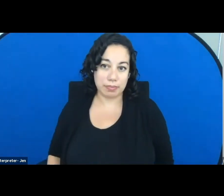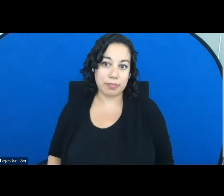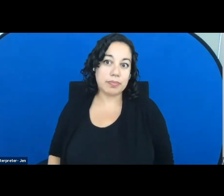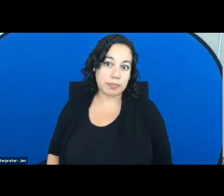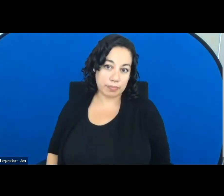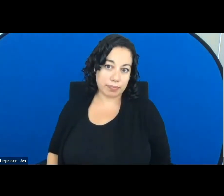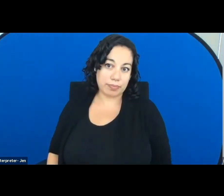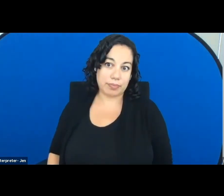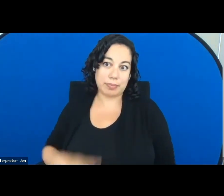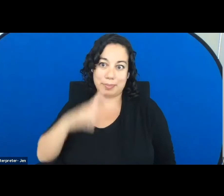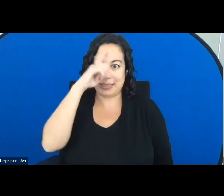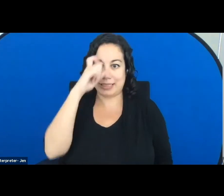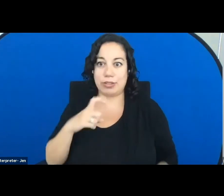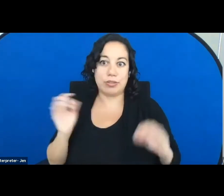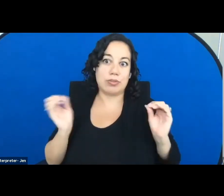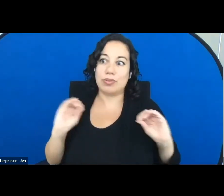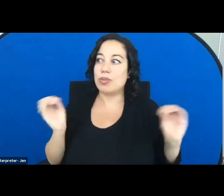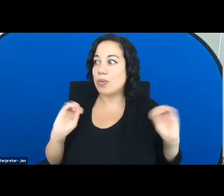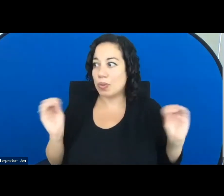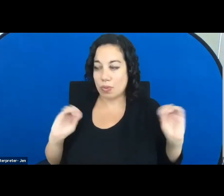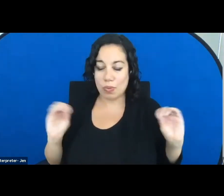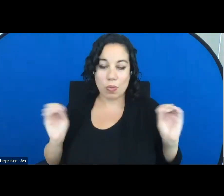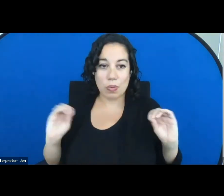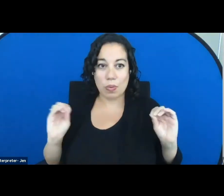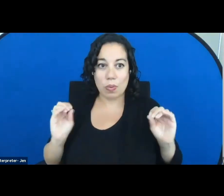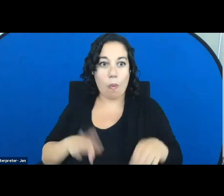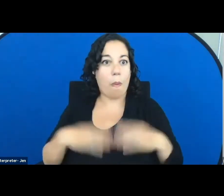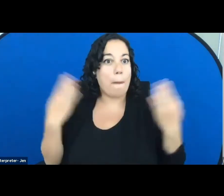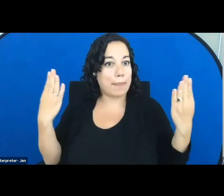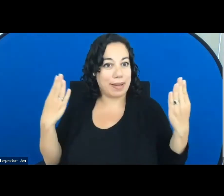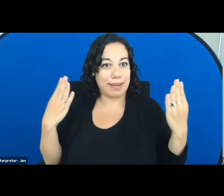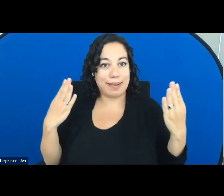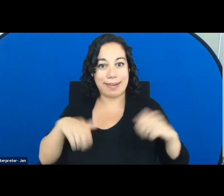there has not been an open and established channel for that communication, and I would